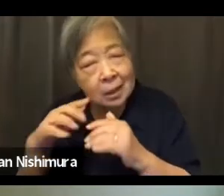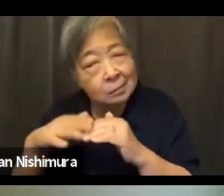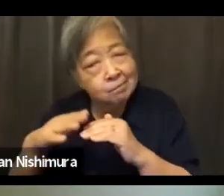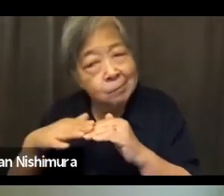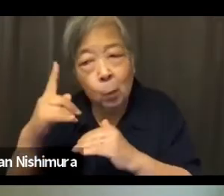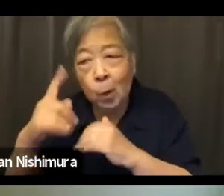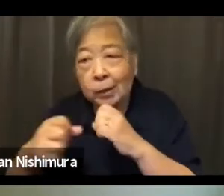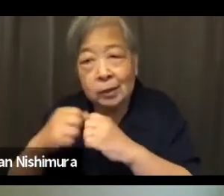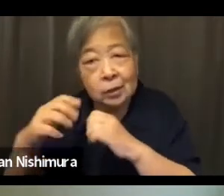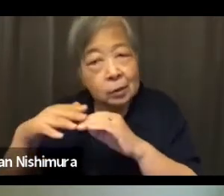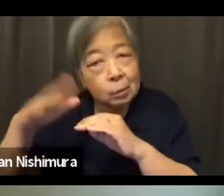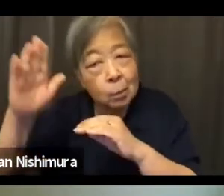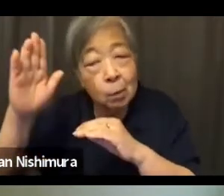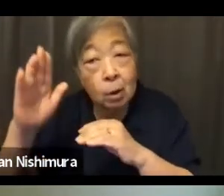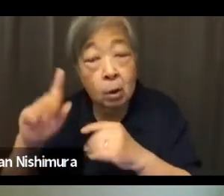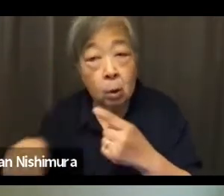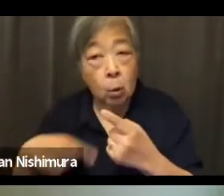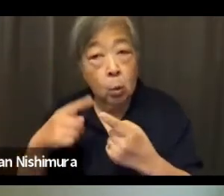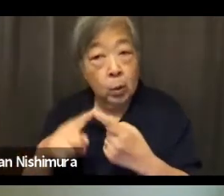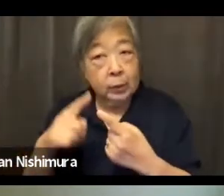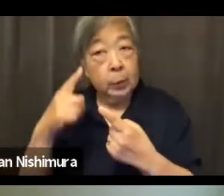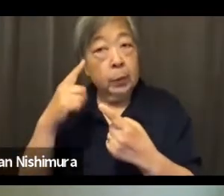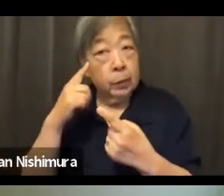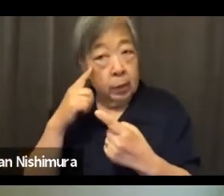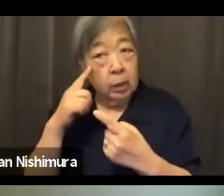about this accommodation.